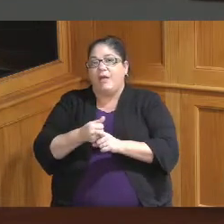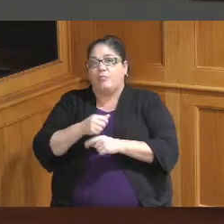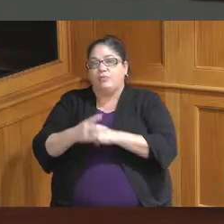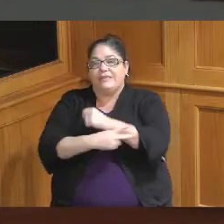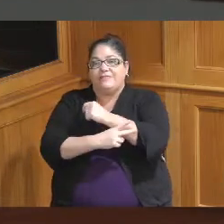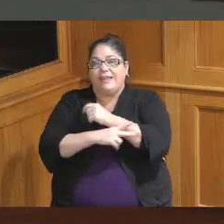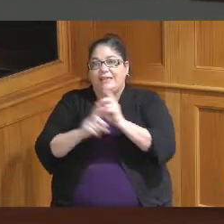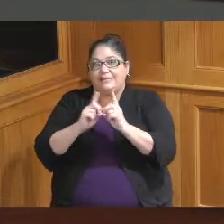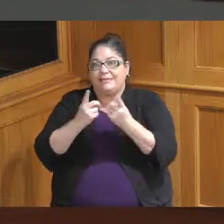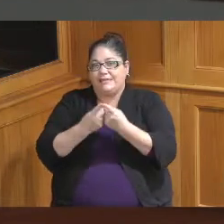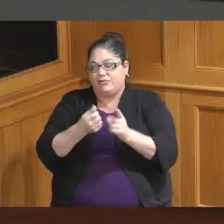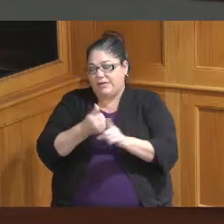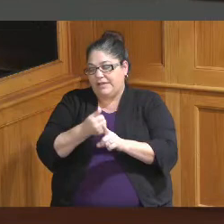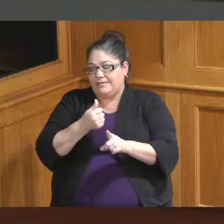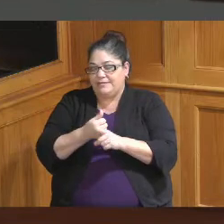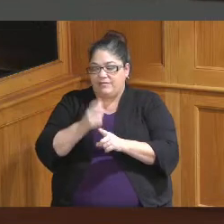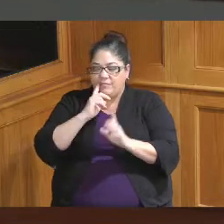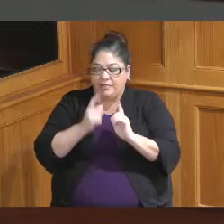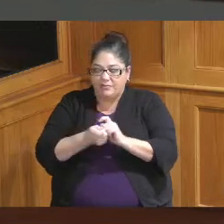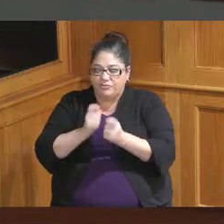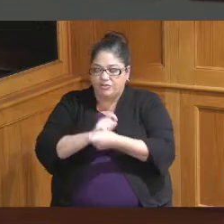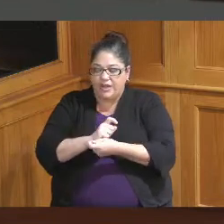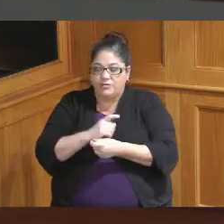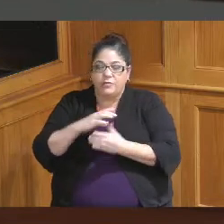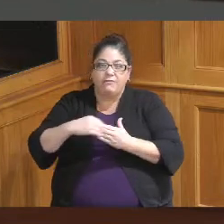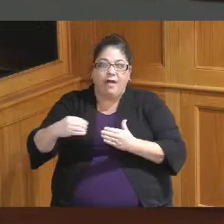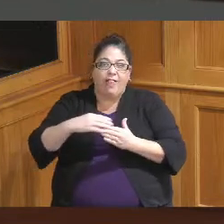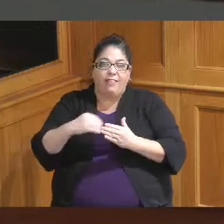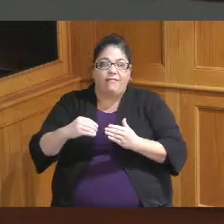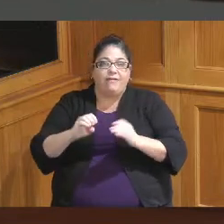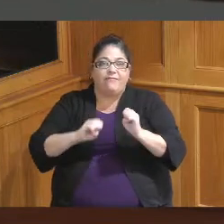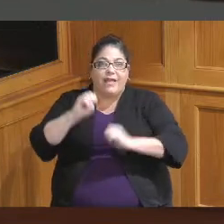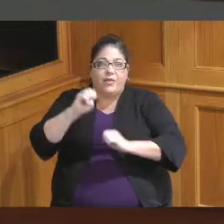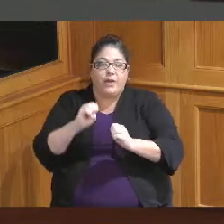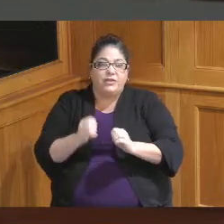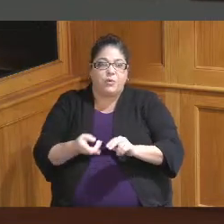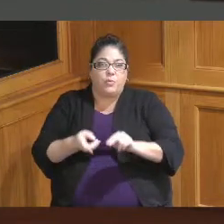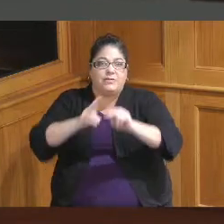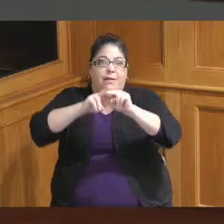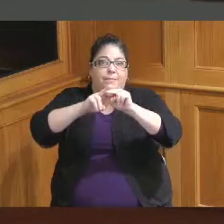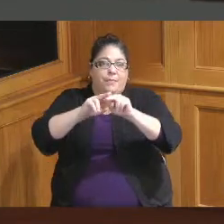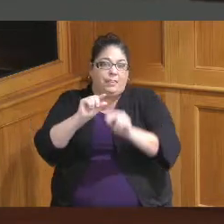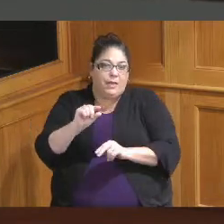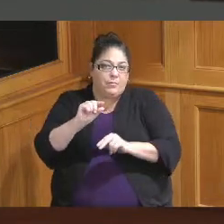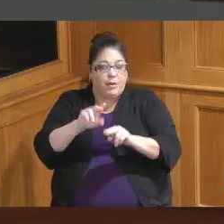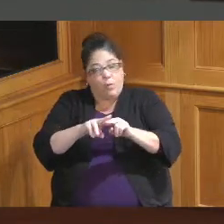change so the the dollar value of the assessment might go up a little bit or down a little bit this